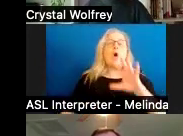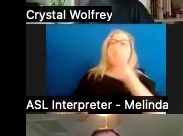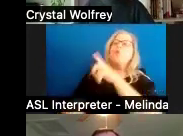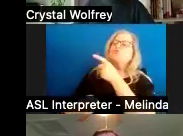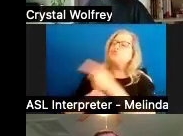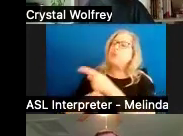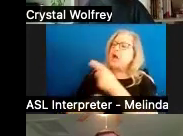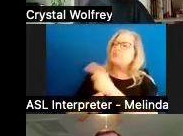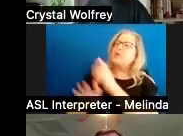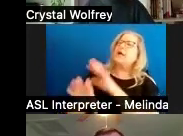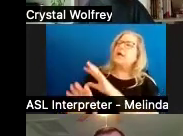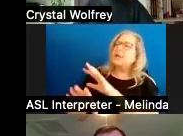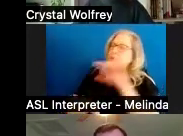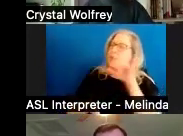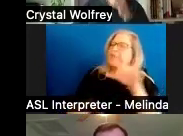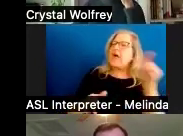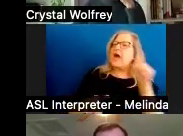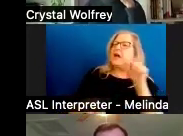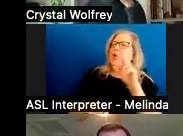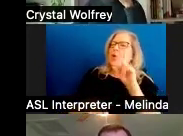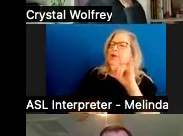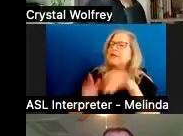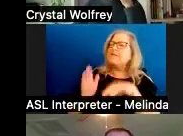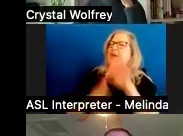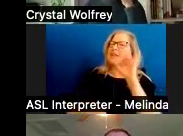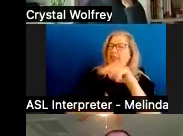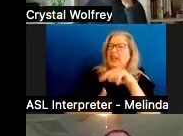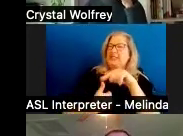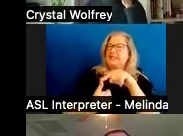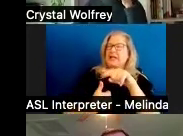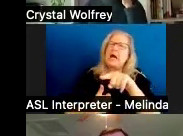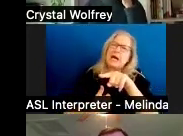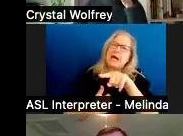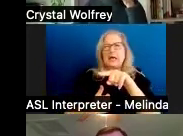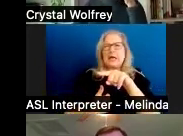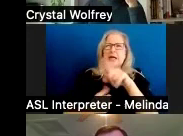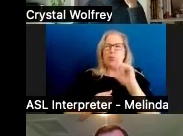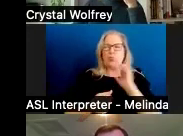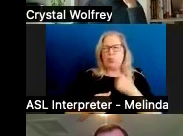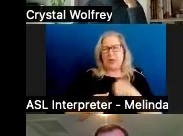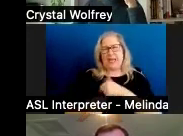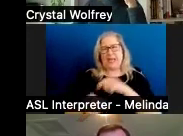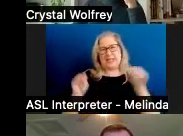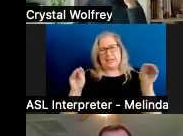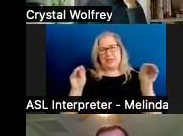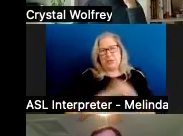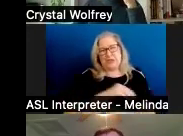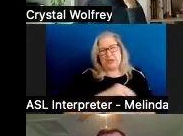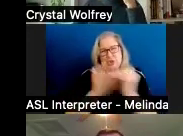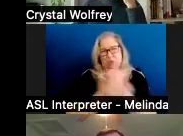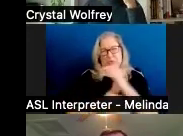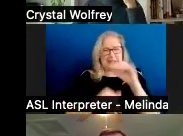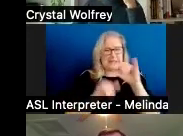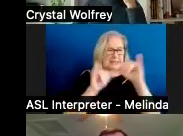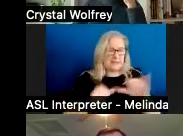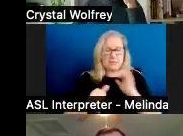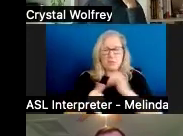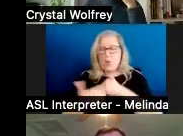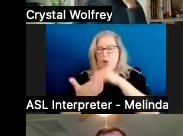Yeah, so that audit finding. Well, it was a .. . We switched over our systems at that point, so then our procedure documents weren't quite lined up,